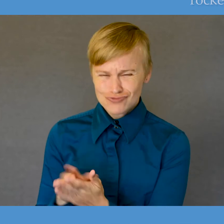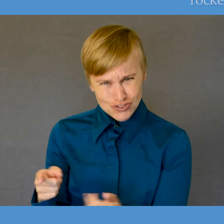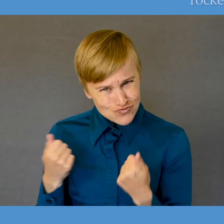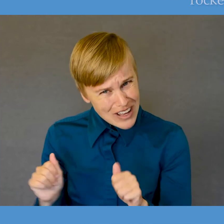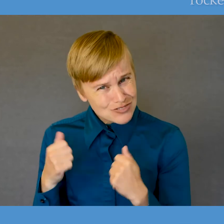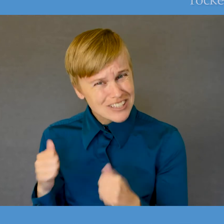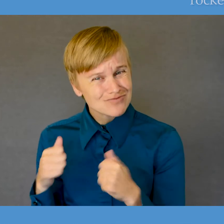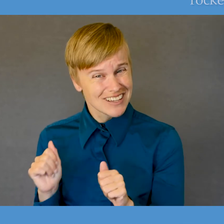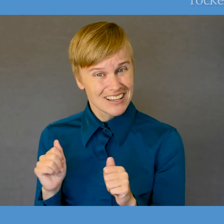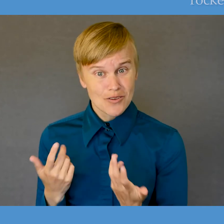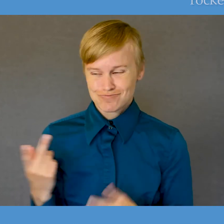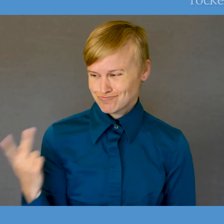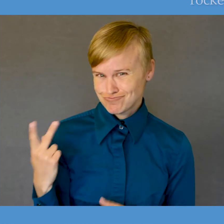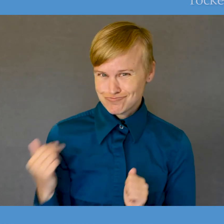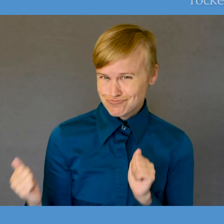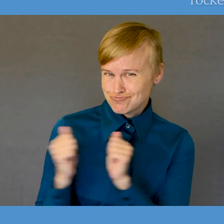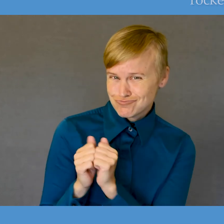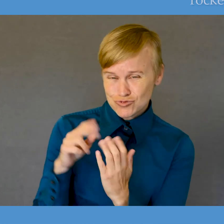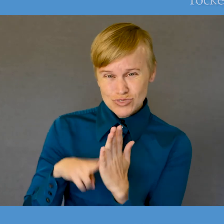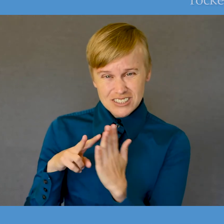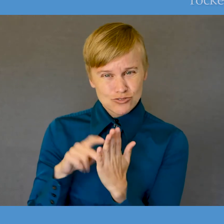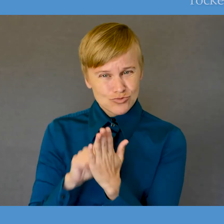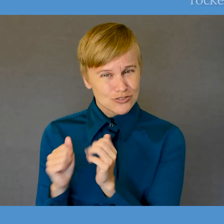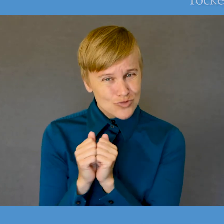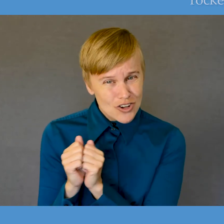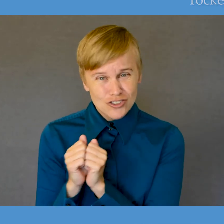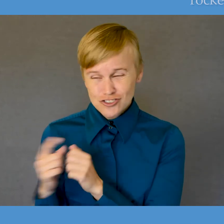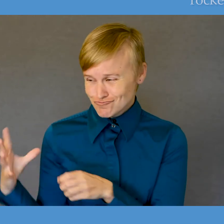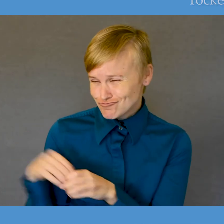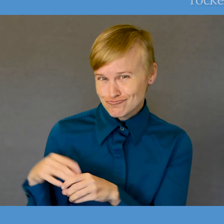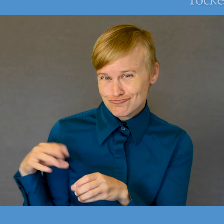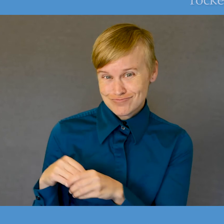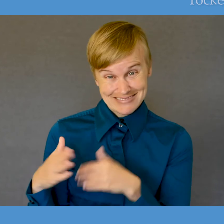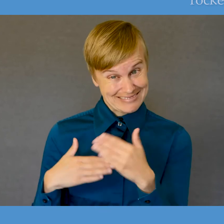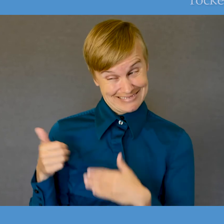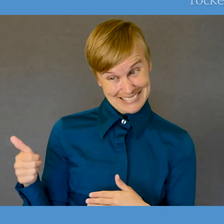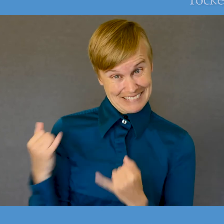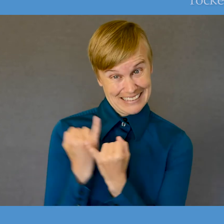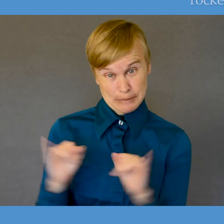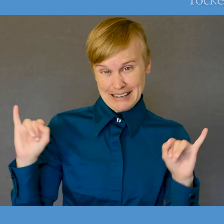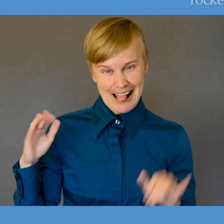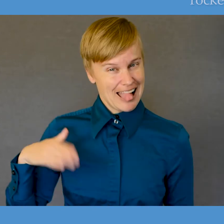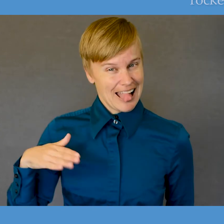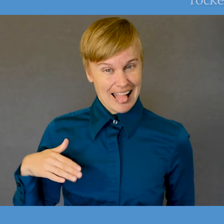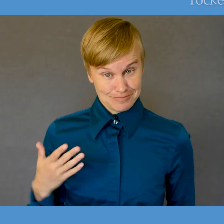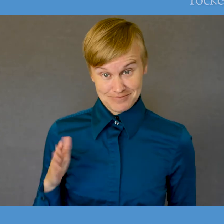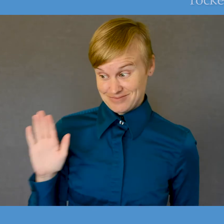praise your child's efforts. Read and write with them, so they can engage in tasks that they're not ready for independently yet,